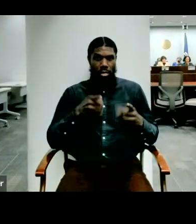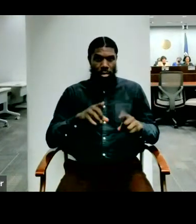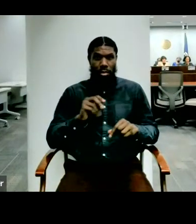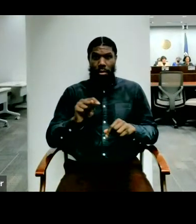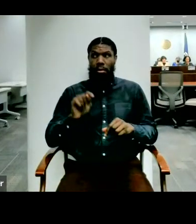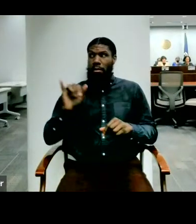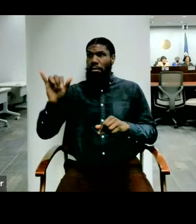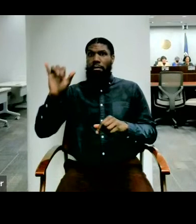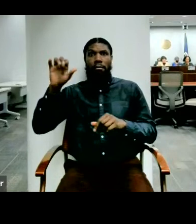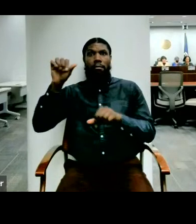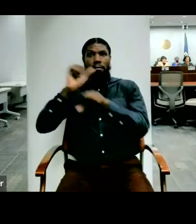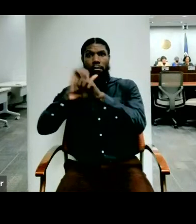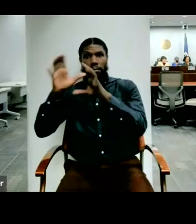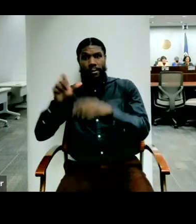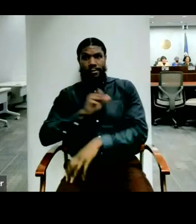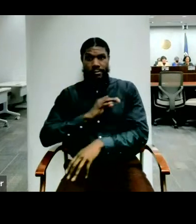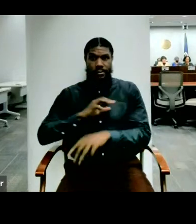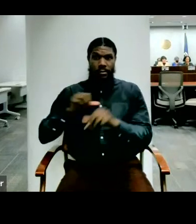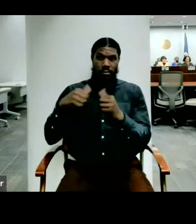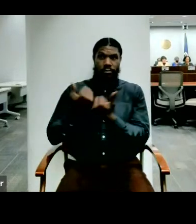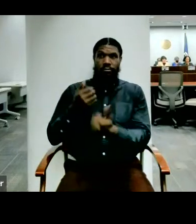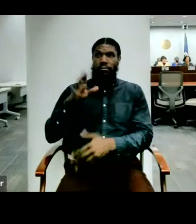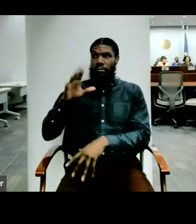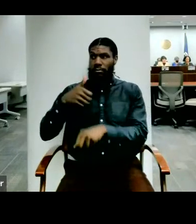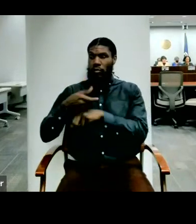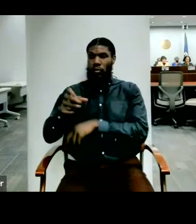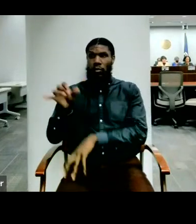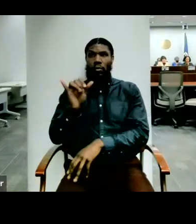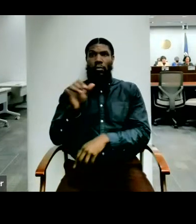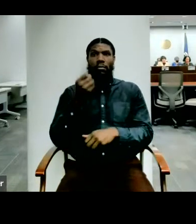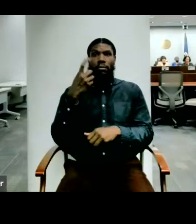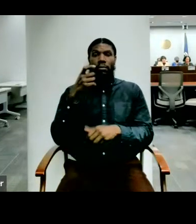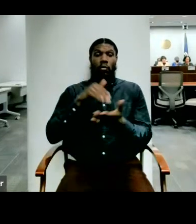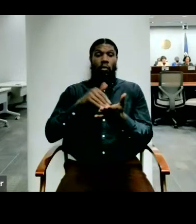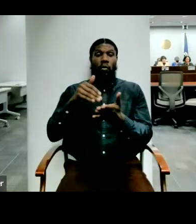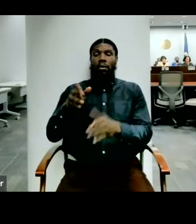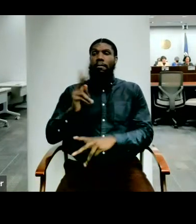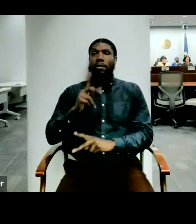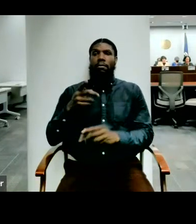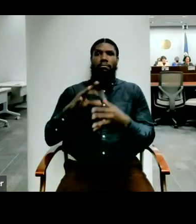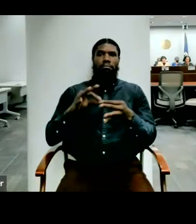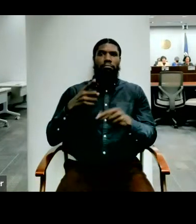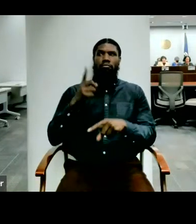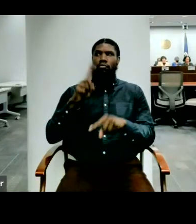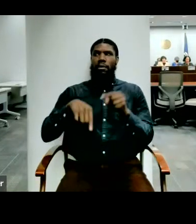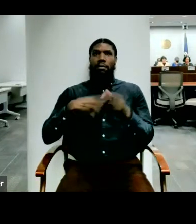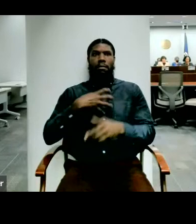Very often staffing agencies will say you can't make a complaint to the client company, you know,